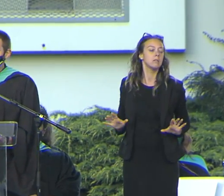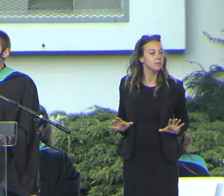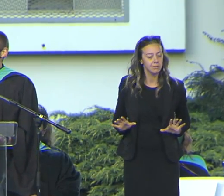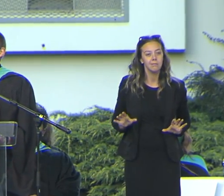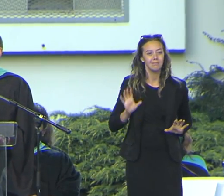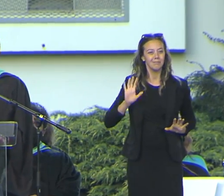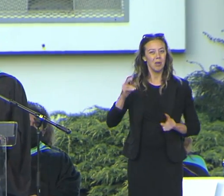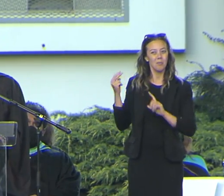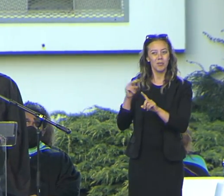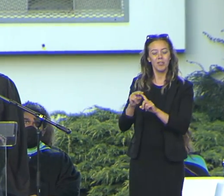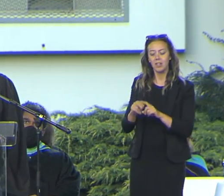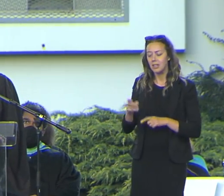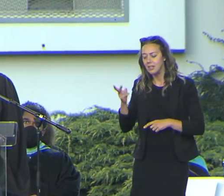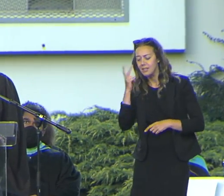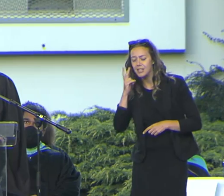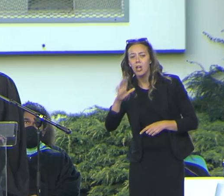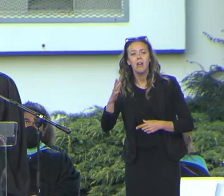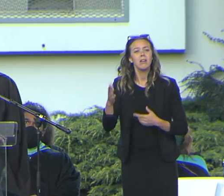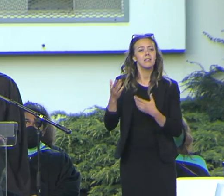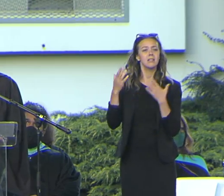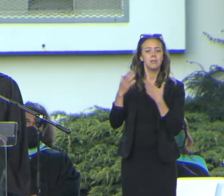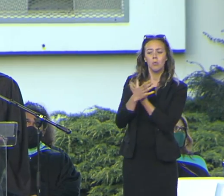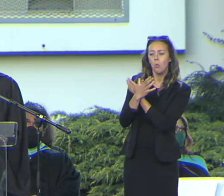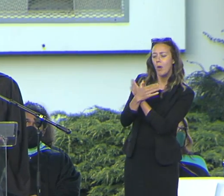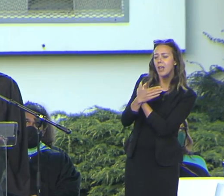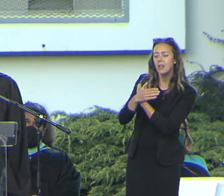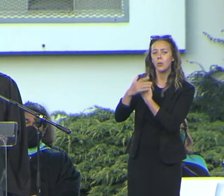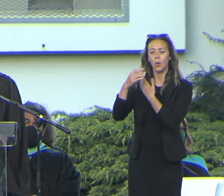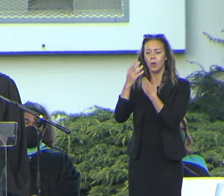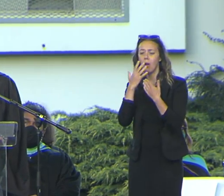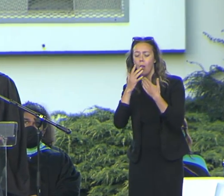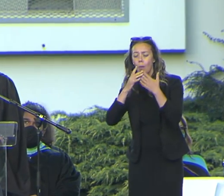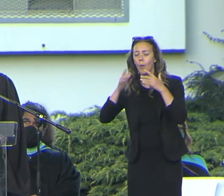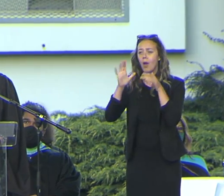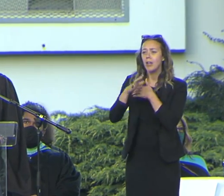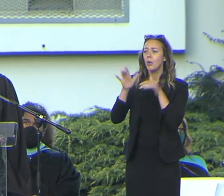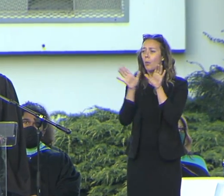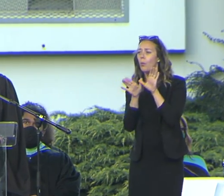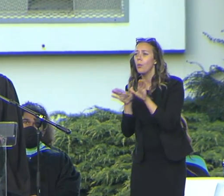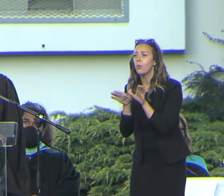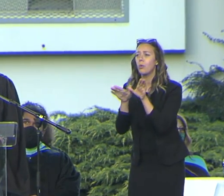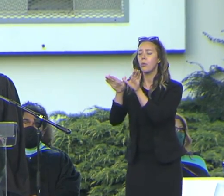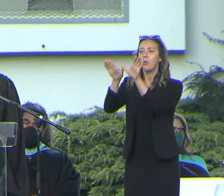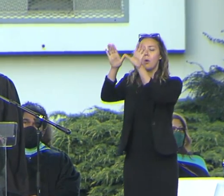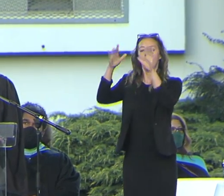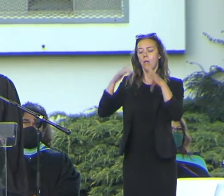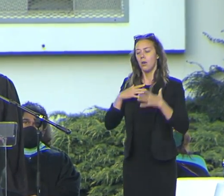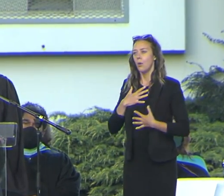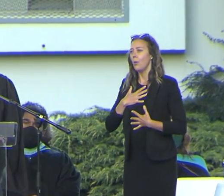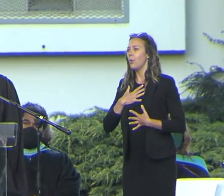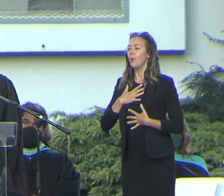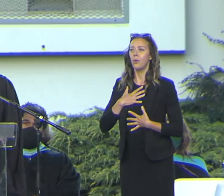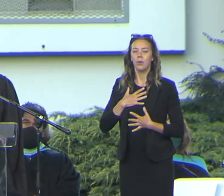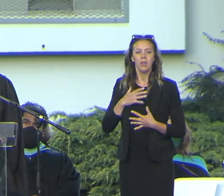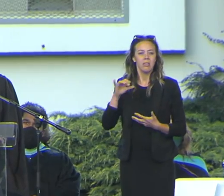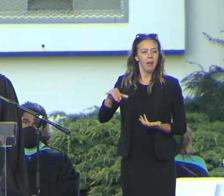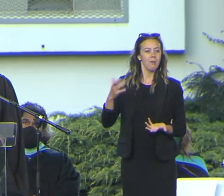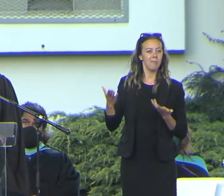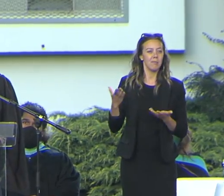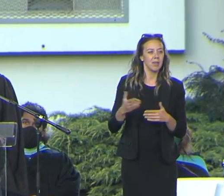They appreciate the colors of the wings and the graceful flight. And they may only recognize the caterpillar's